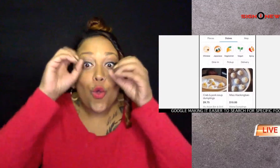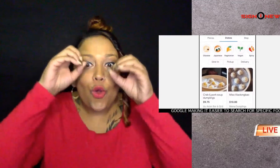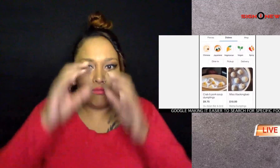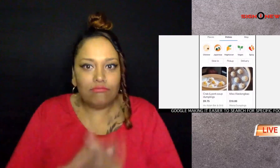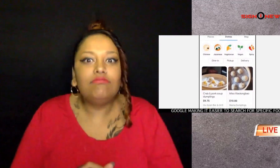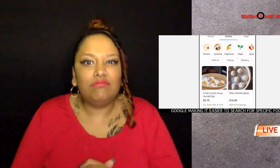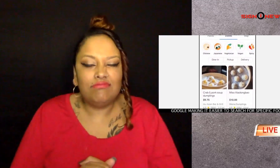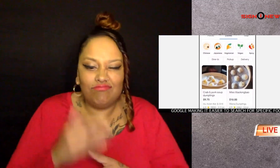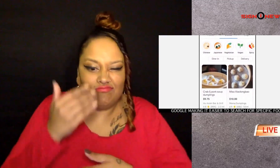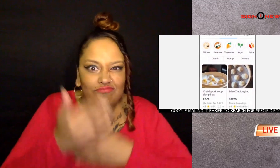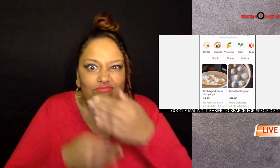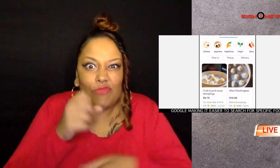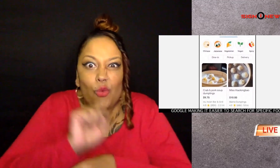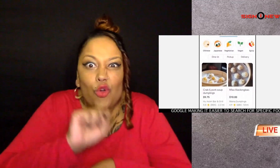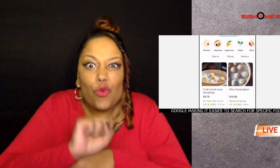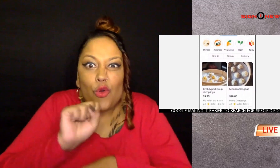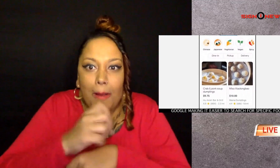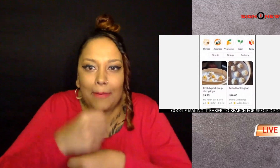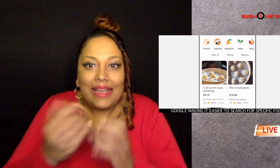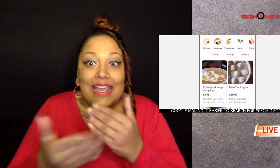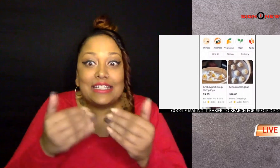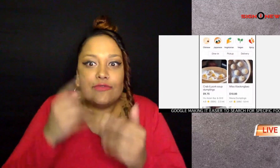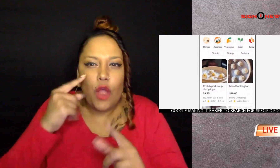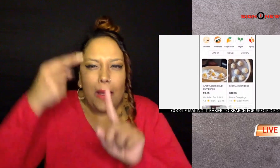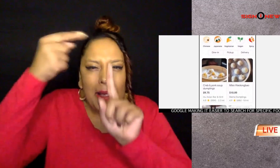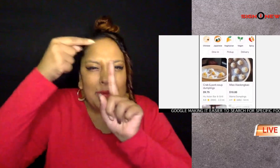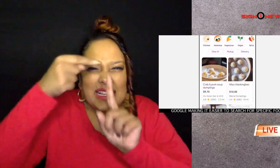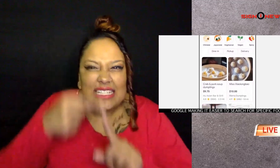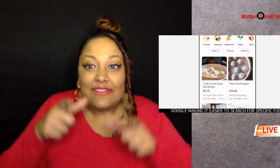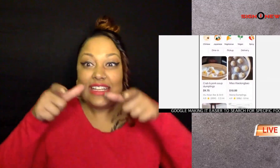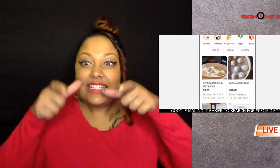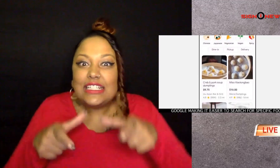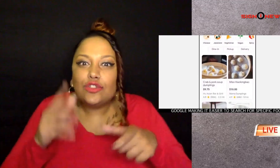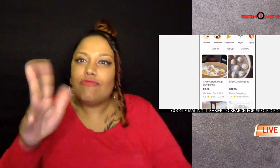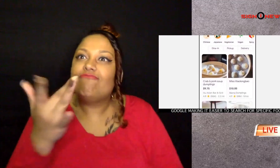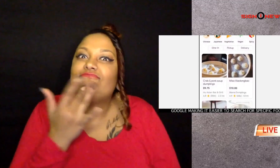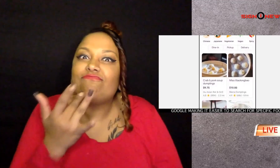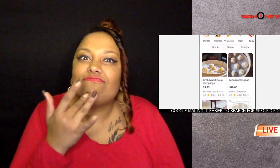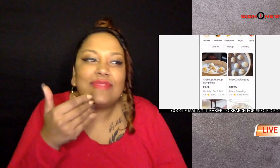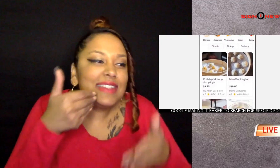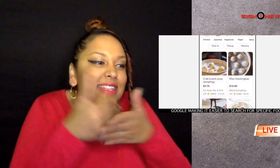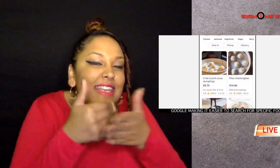Google is working to make it easier to find specific dishes at nearby restaurants